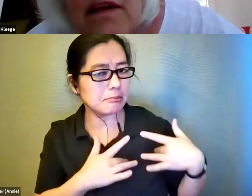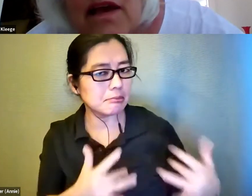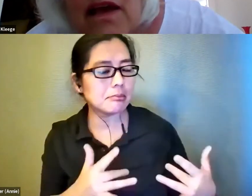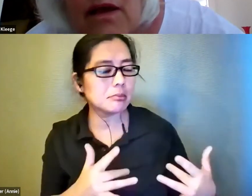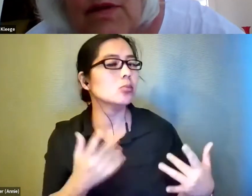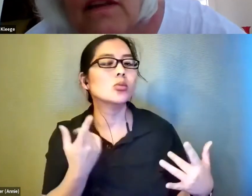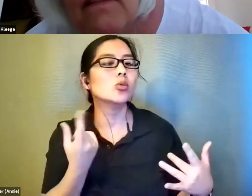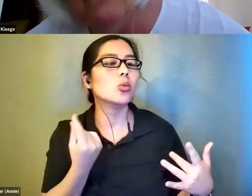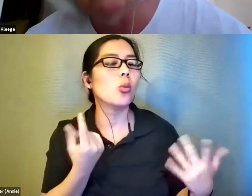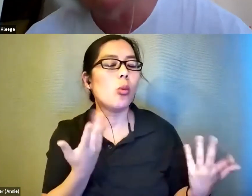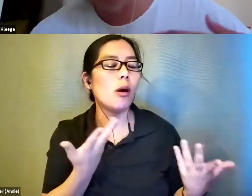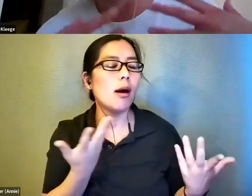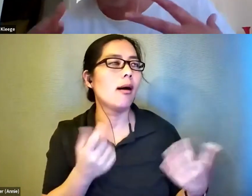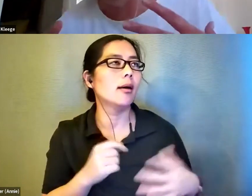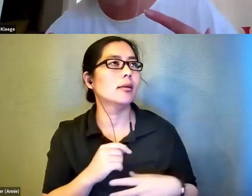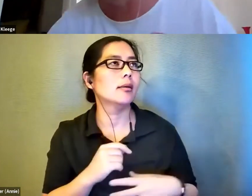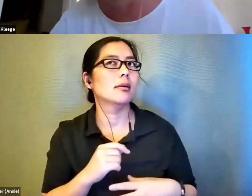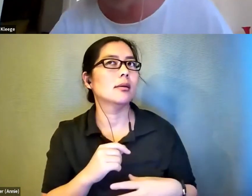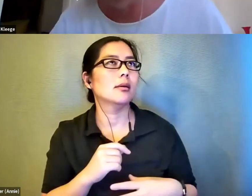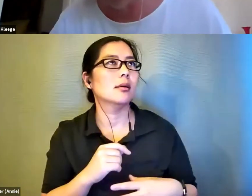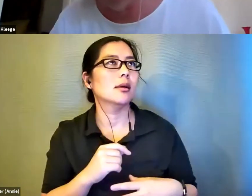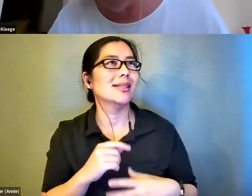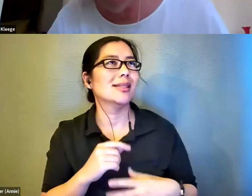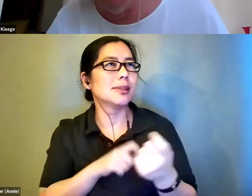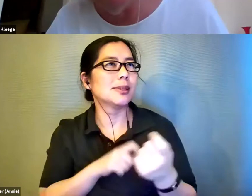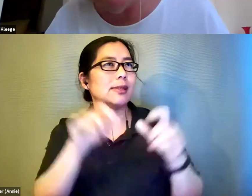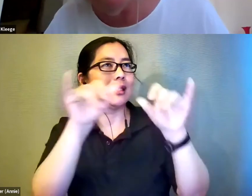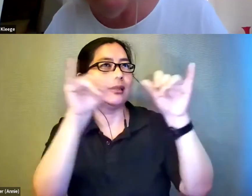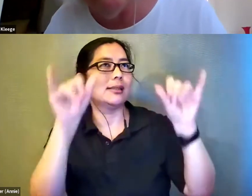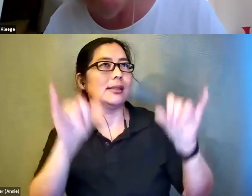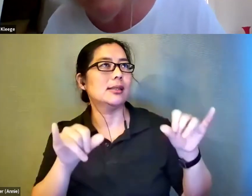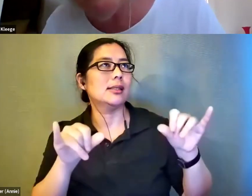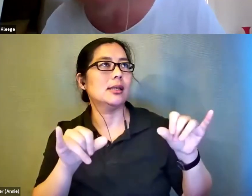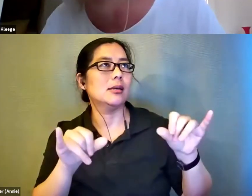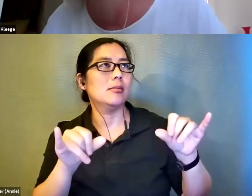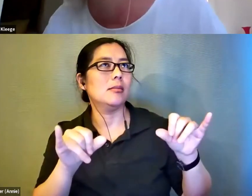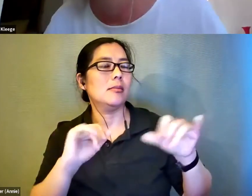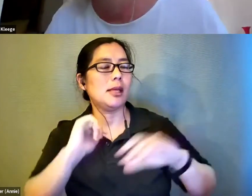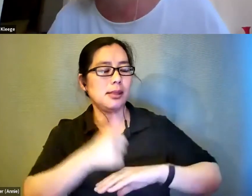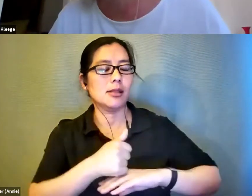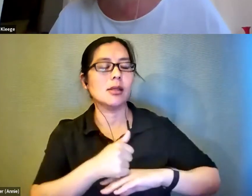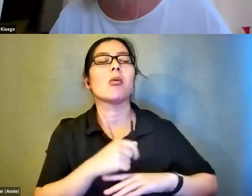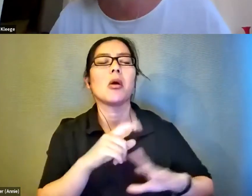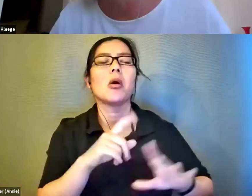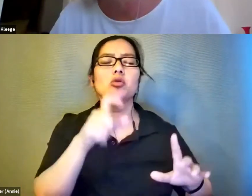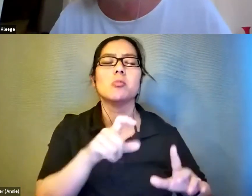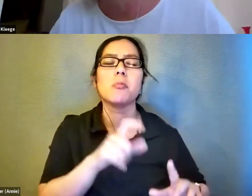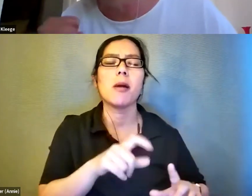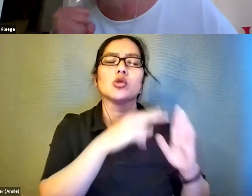is it a system that promotes a sequential reading? Are there other